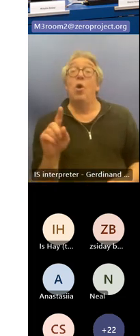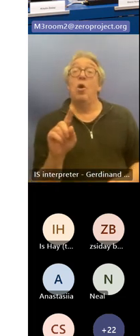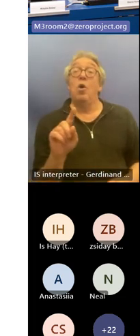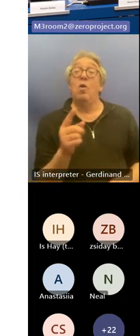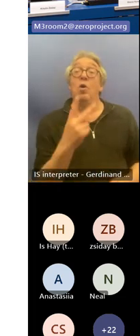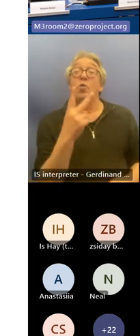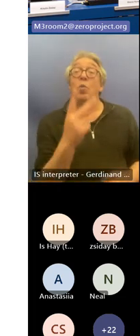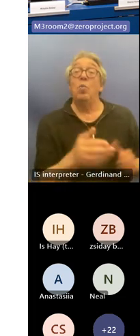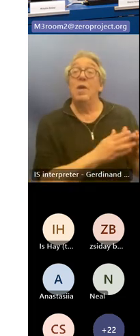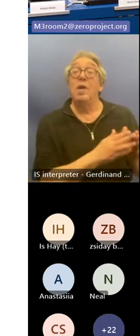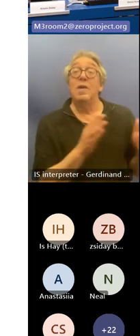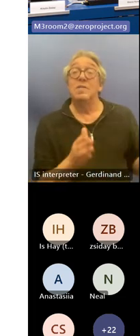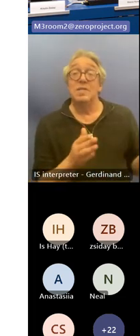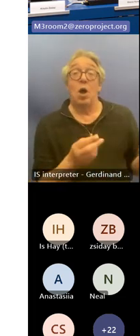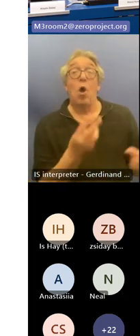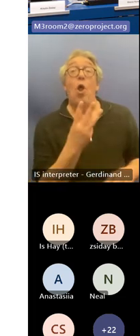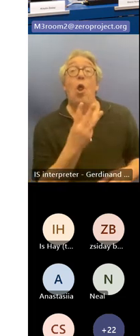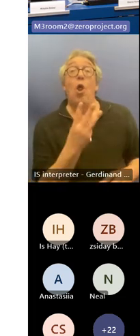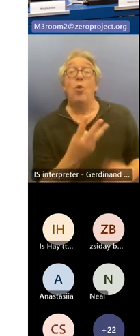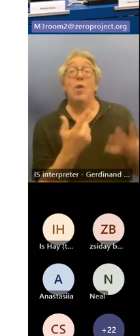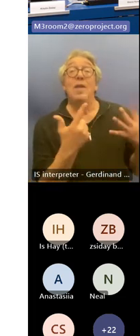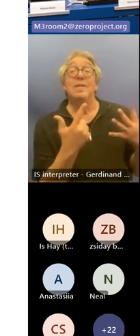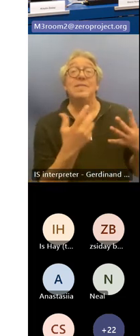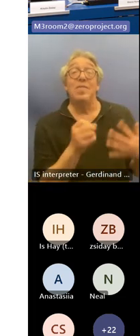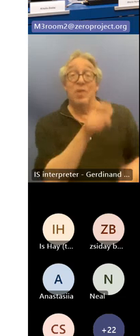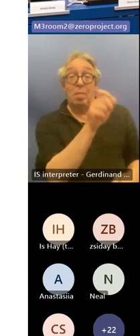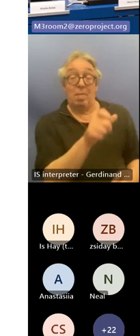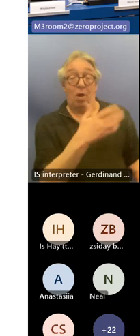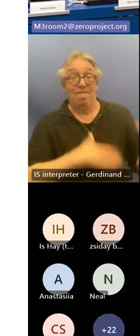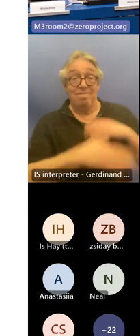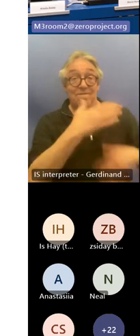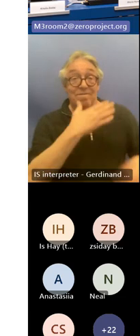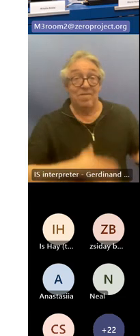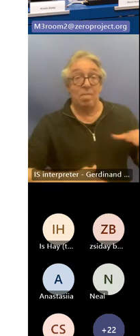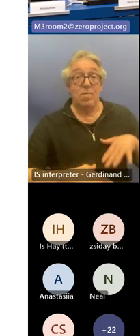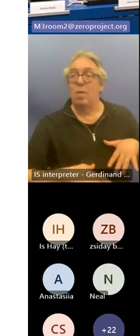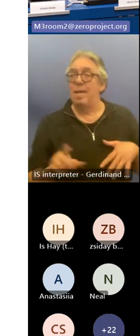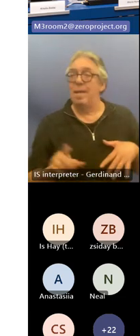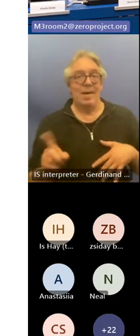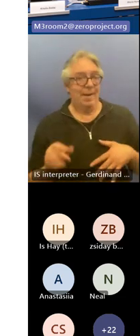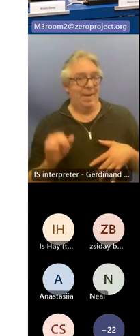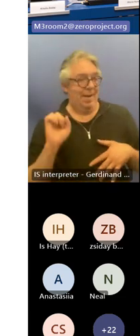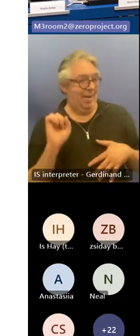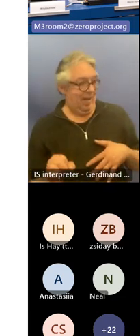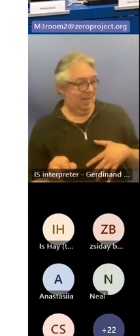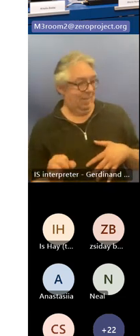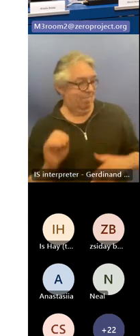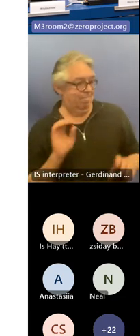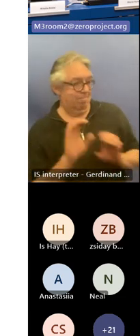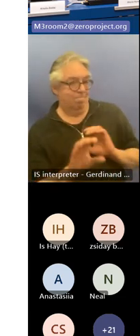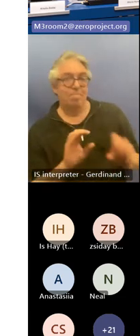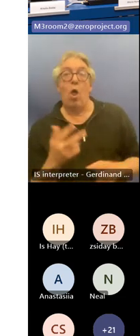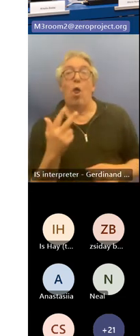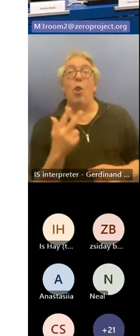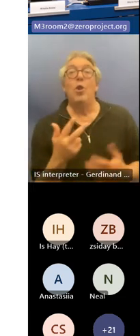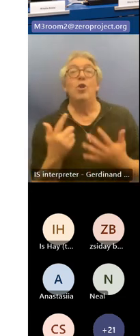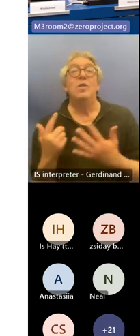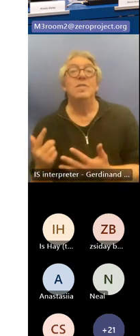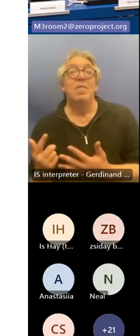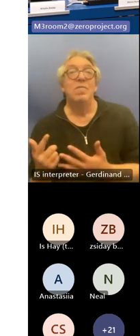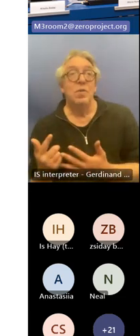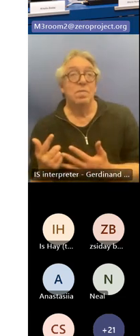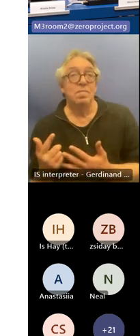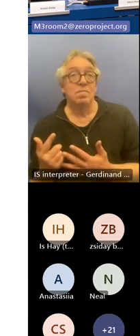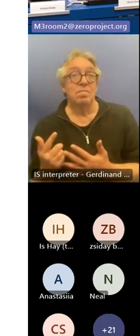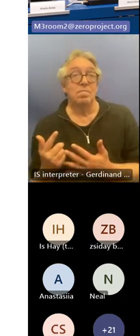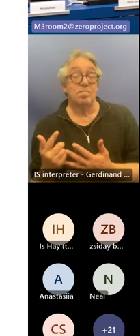370 applicants for 37 spaces for a government scholarship to do a really hard governance